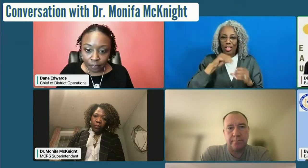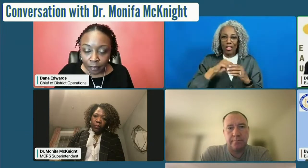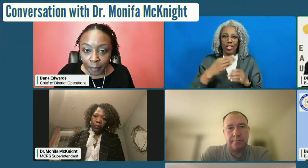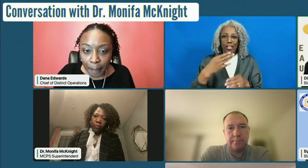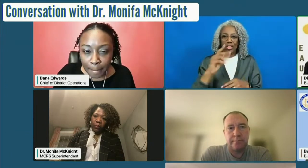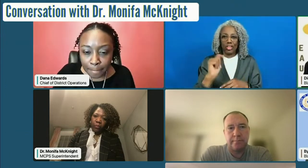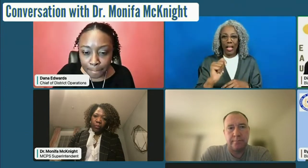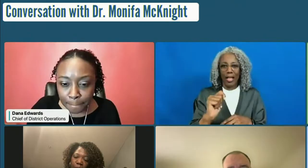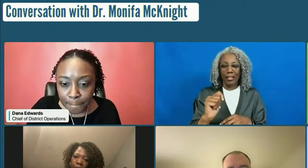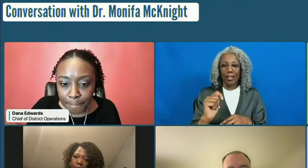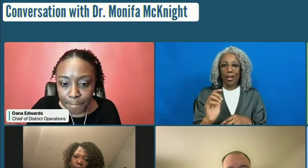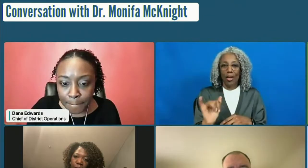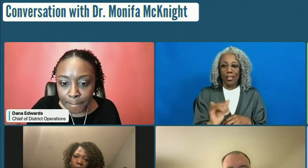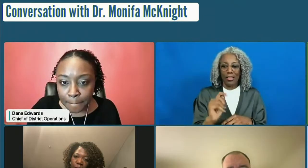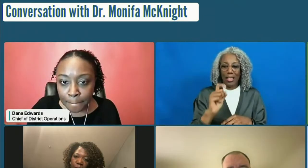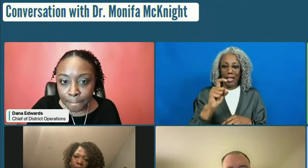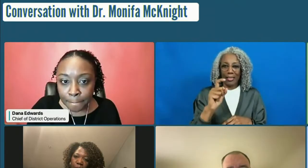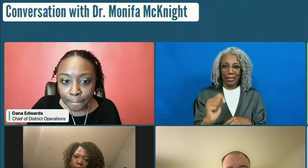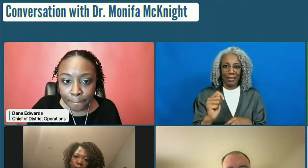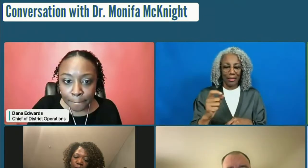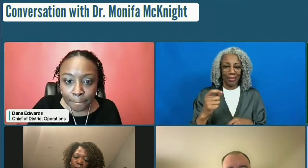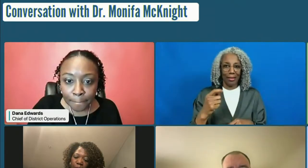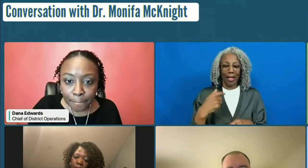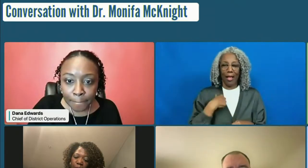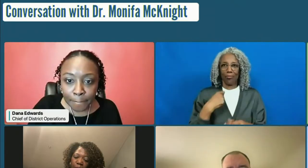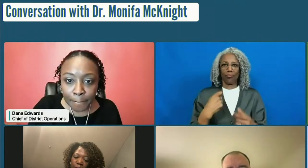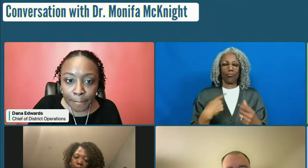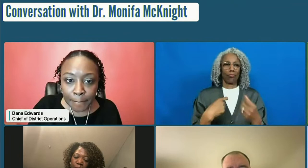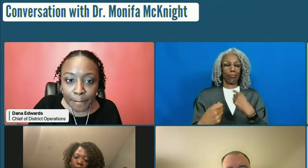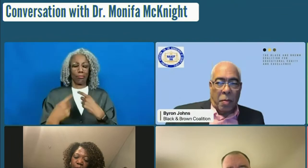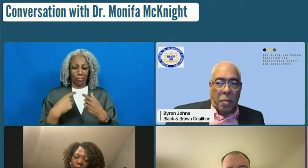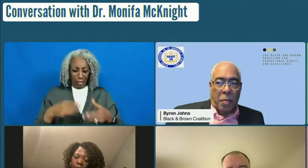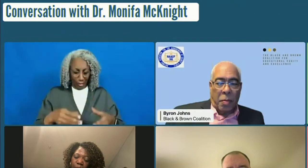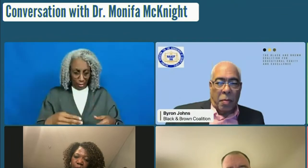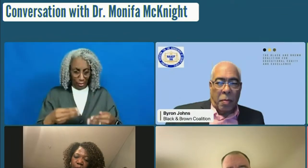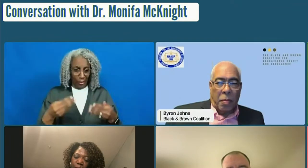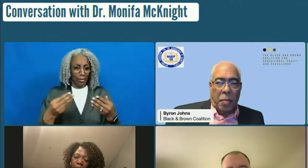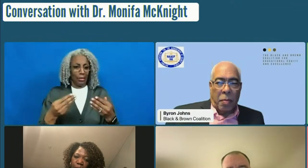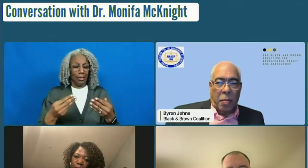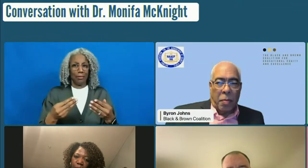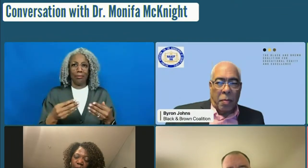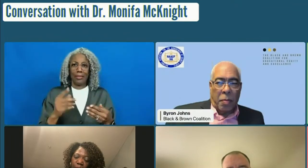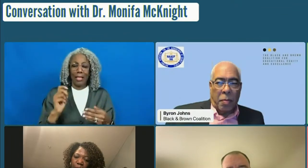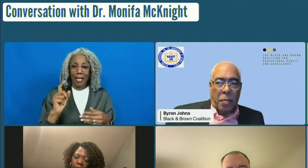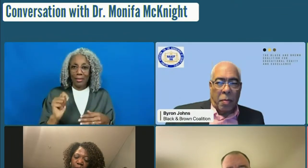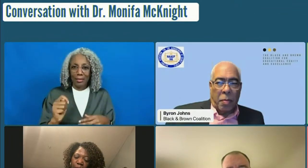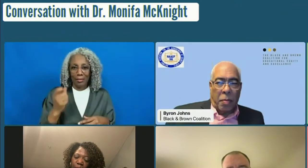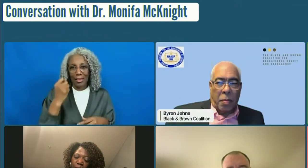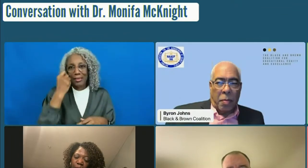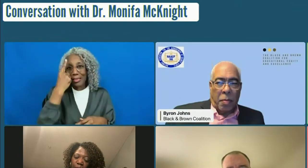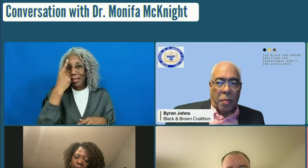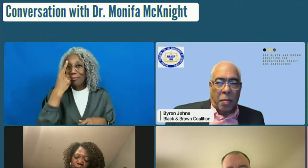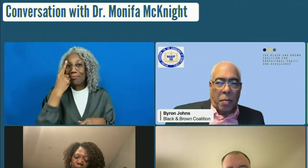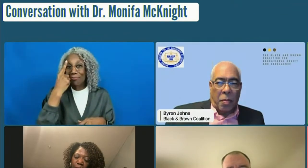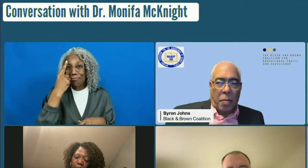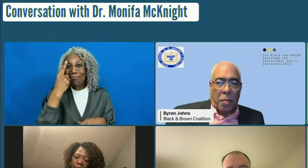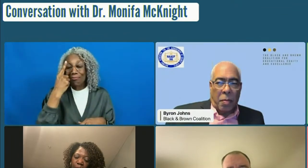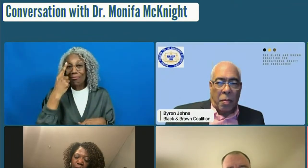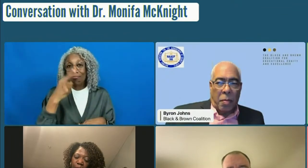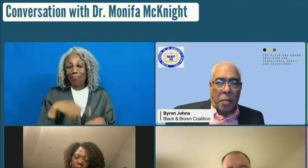The lel ofrusation in the chat and the text. That at least